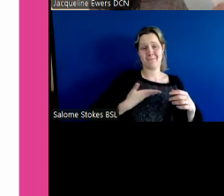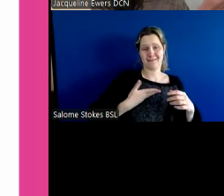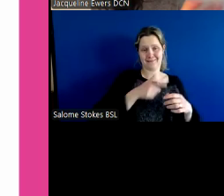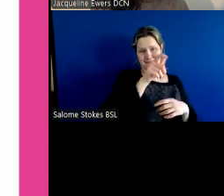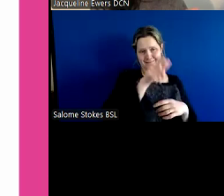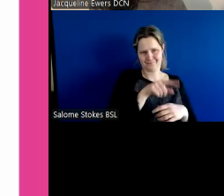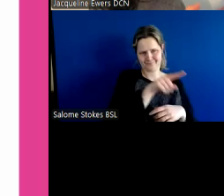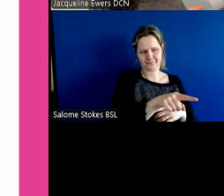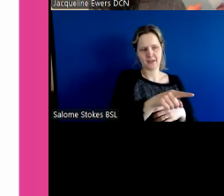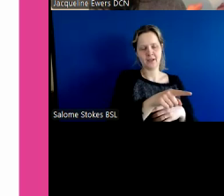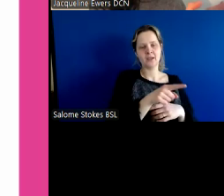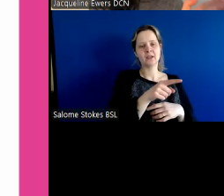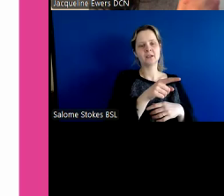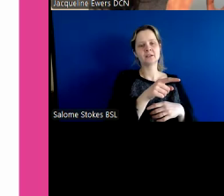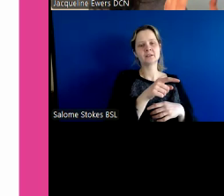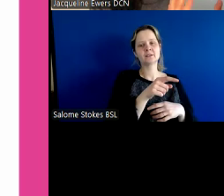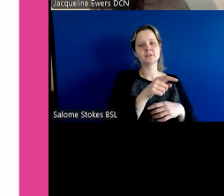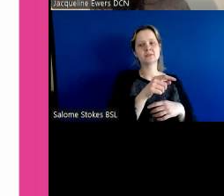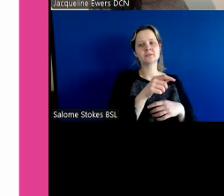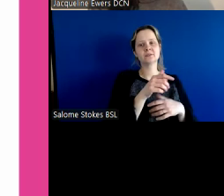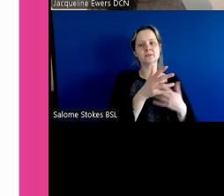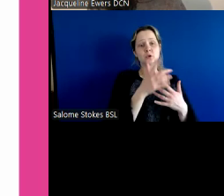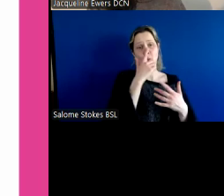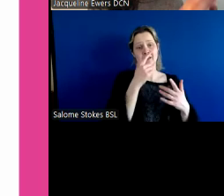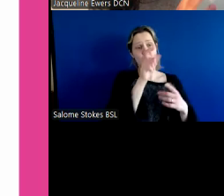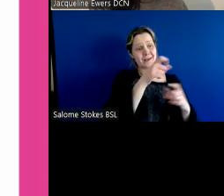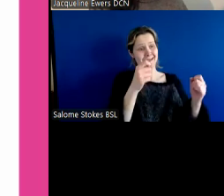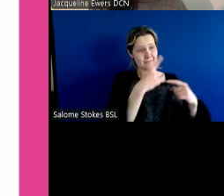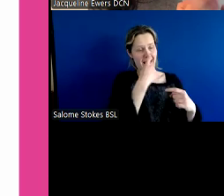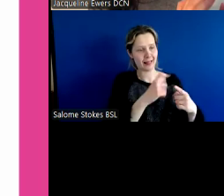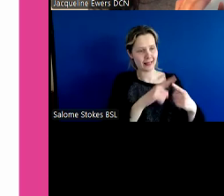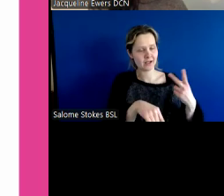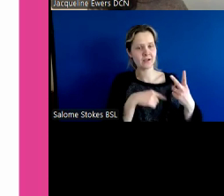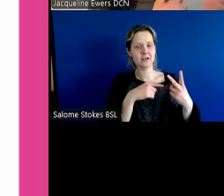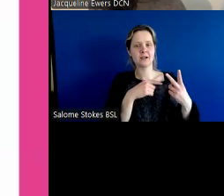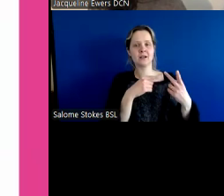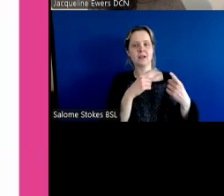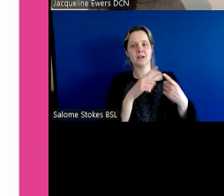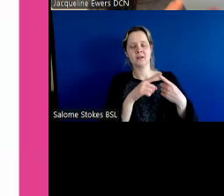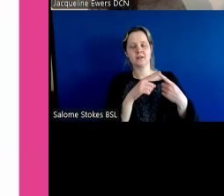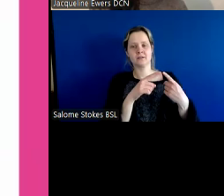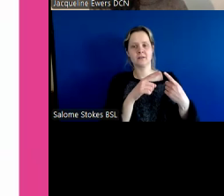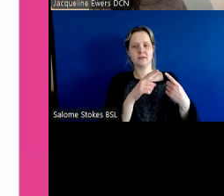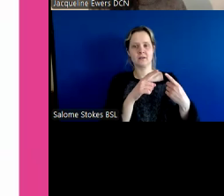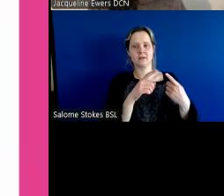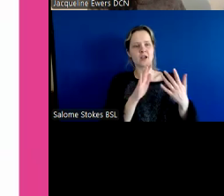you're able to email people without necessarily seeking their consent.